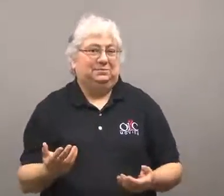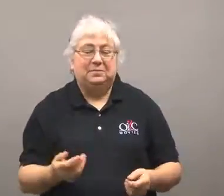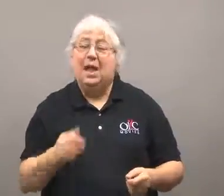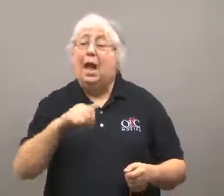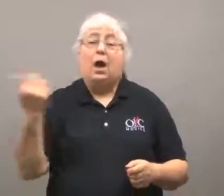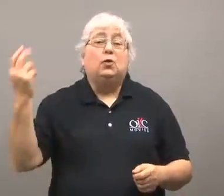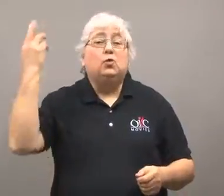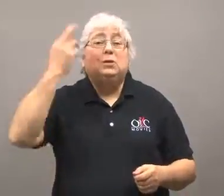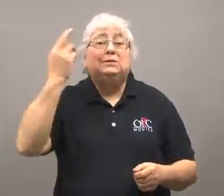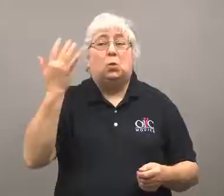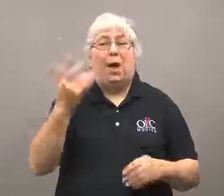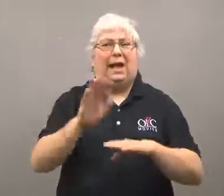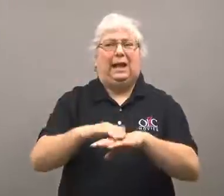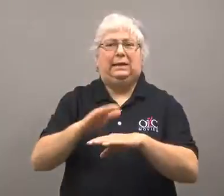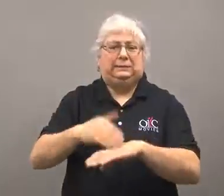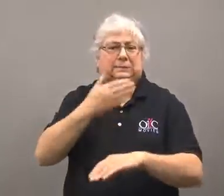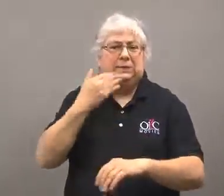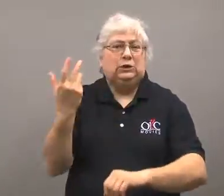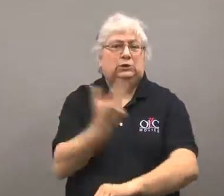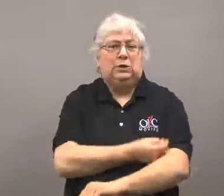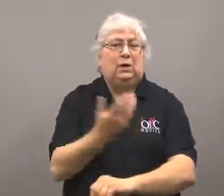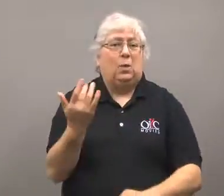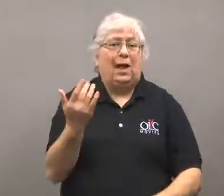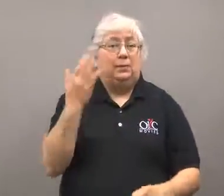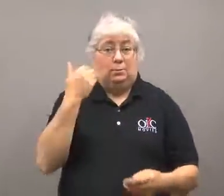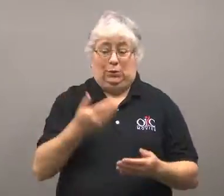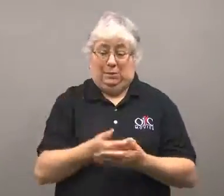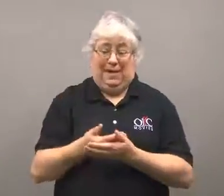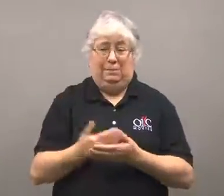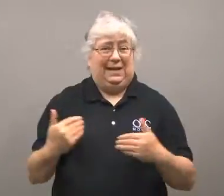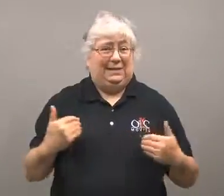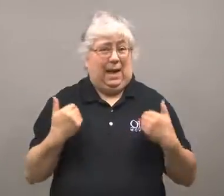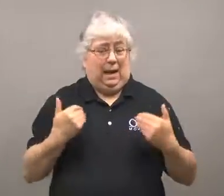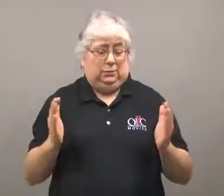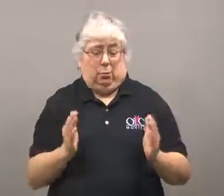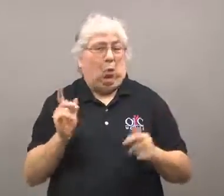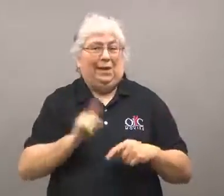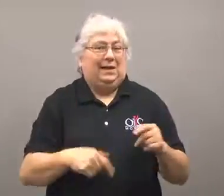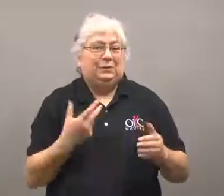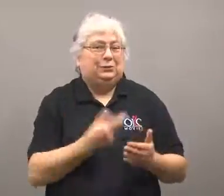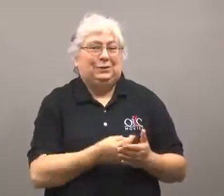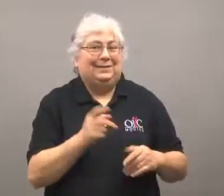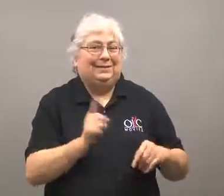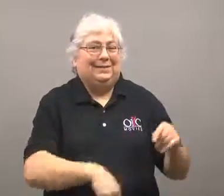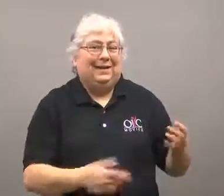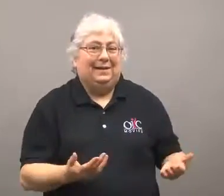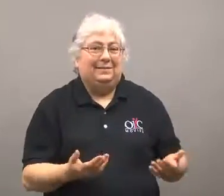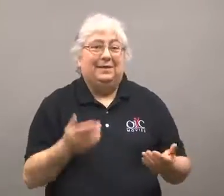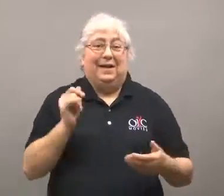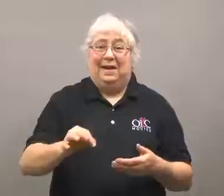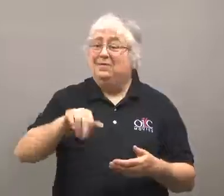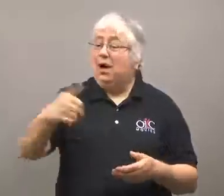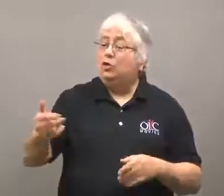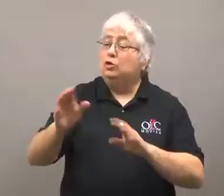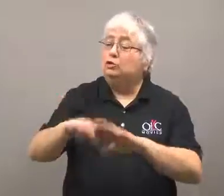Another reason it's important is because infants are too young to get the shots.